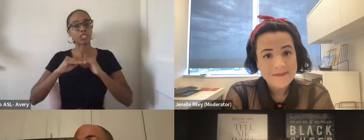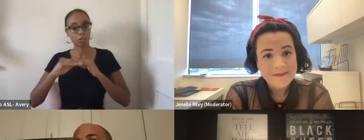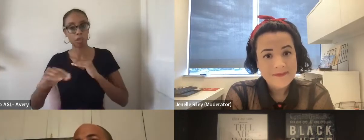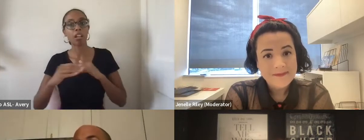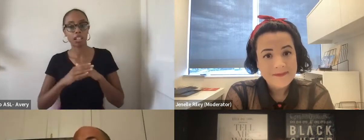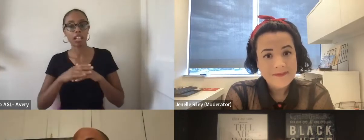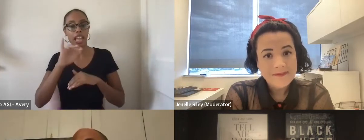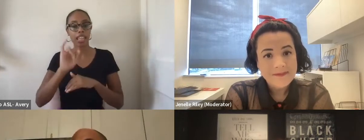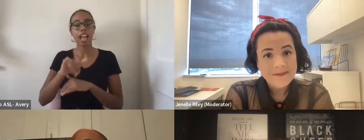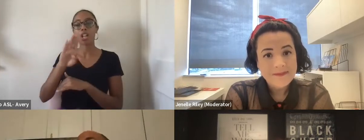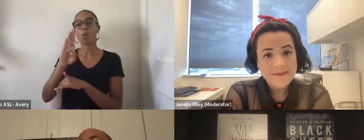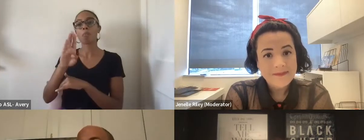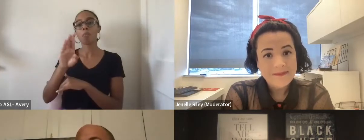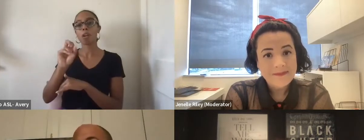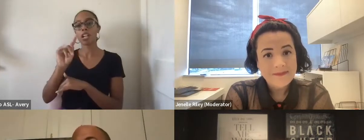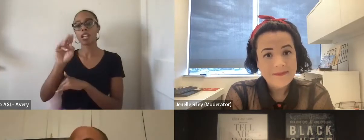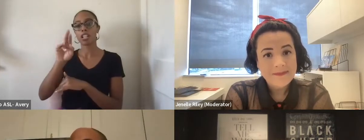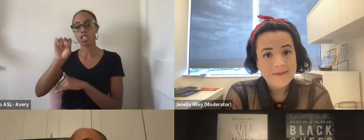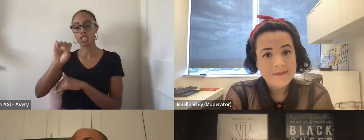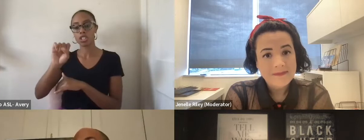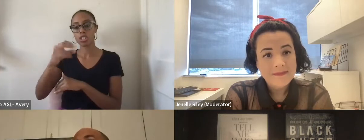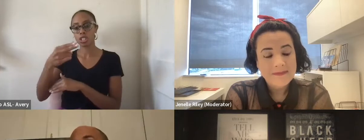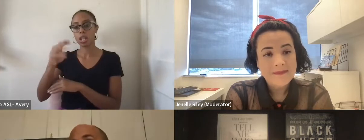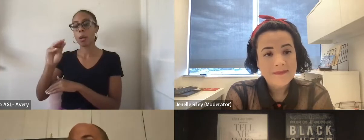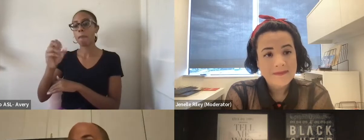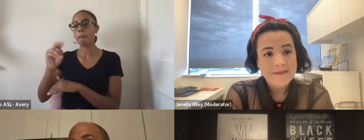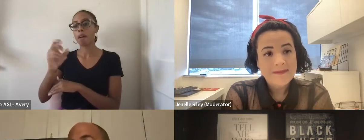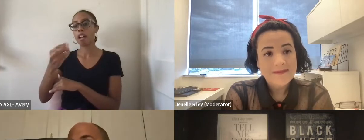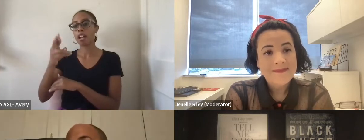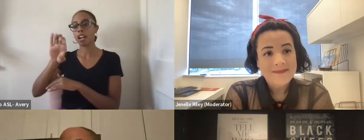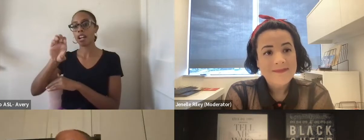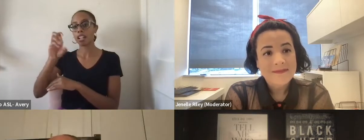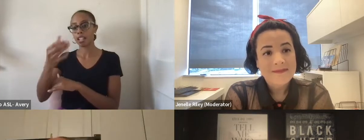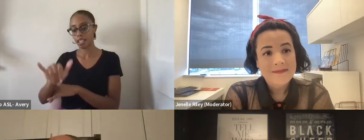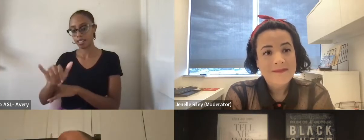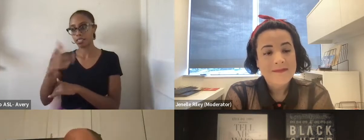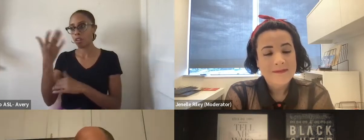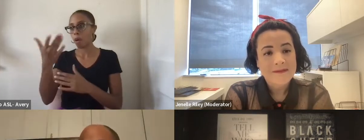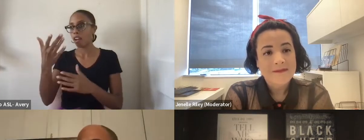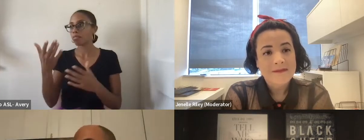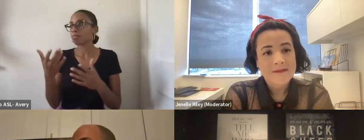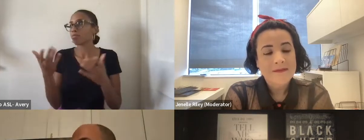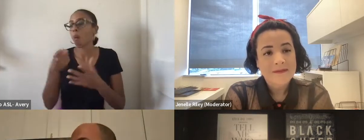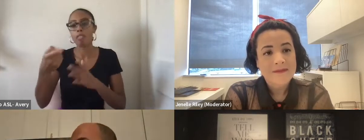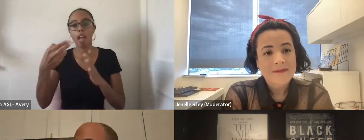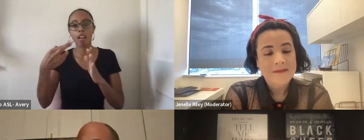And you kind of compare it with this sort of precariousness of the moment and the aftermath of